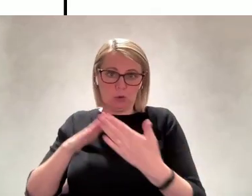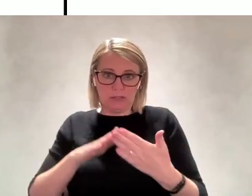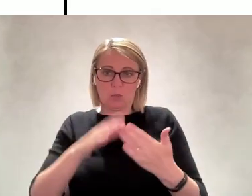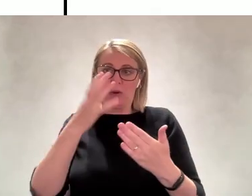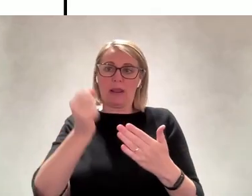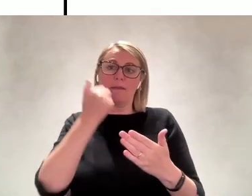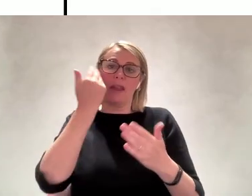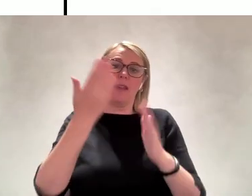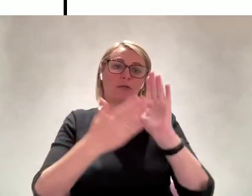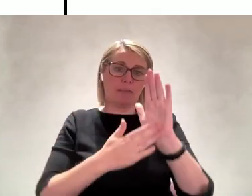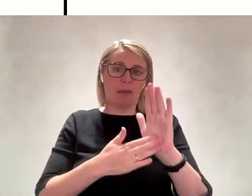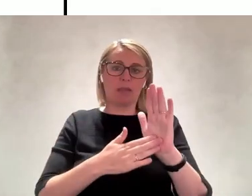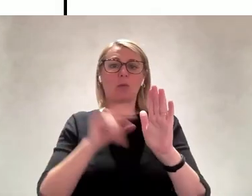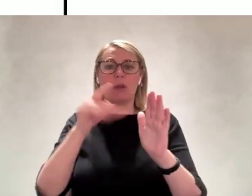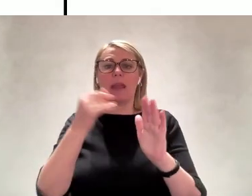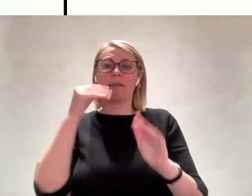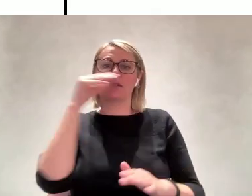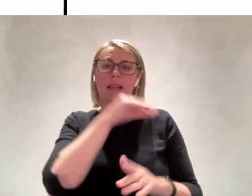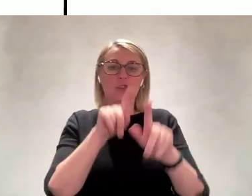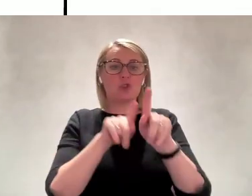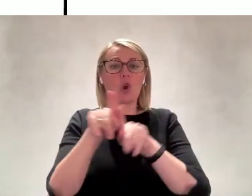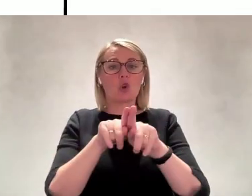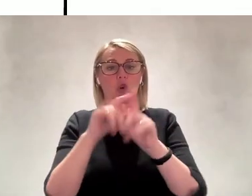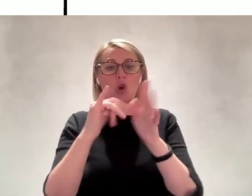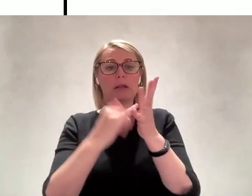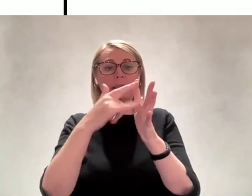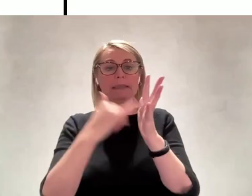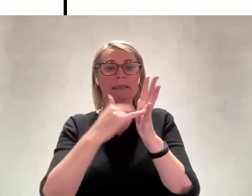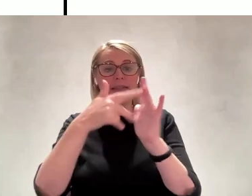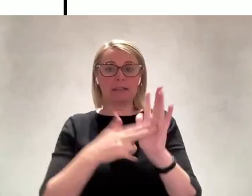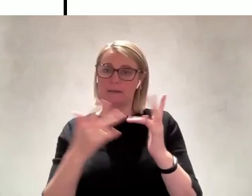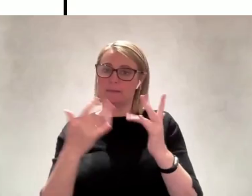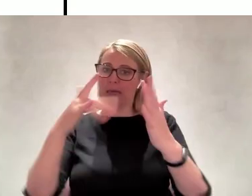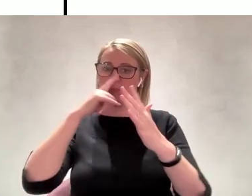We hold monthly Lunch and Learn sessions that are incredibly well attended.